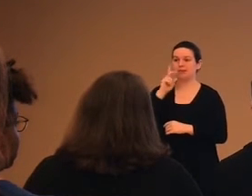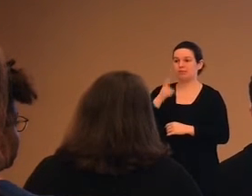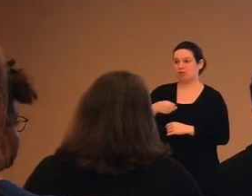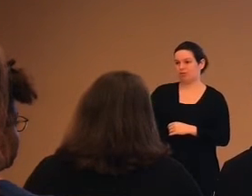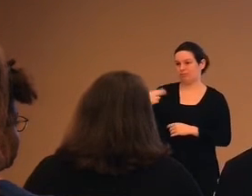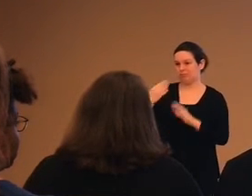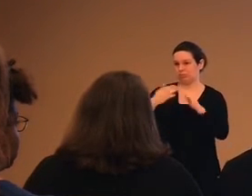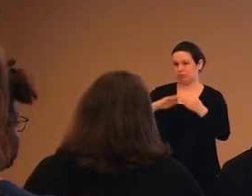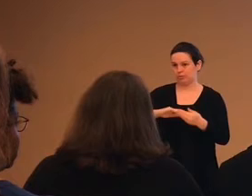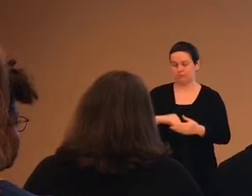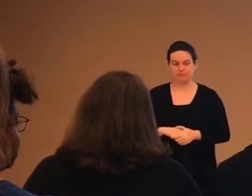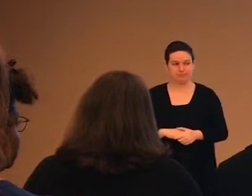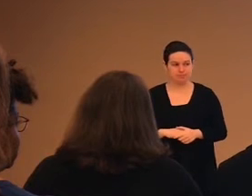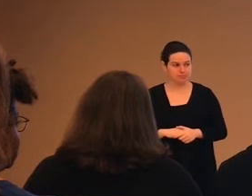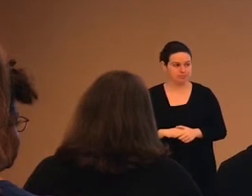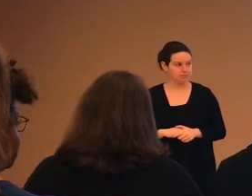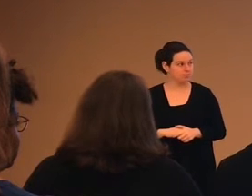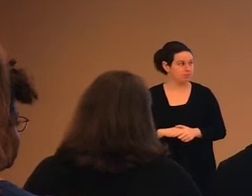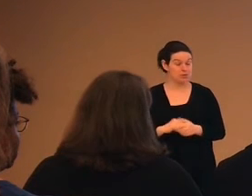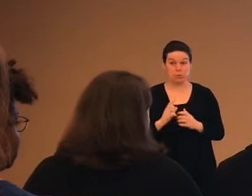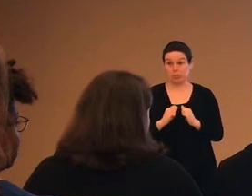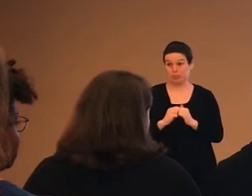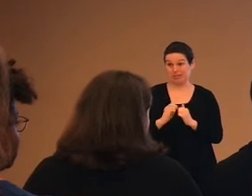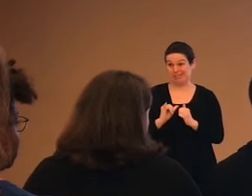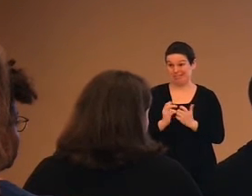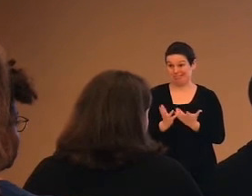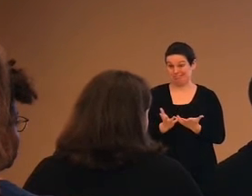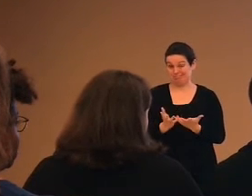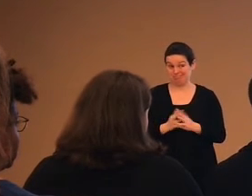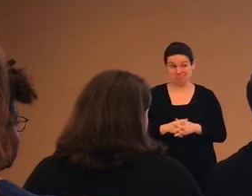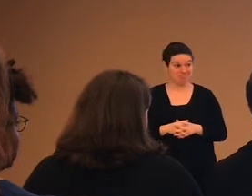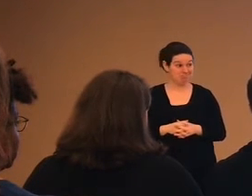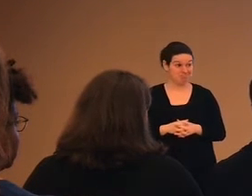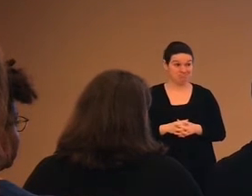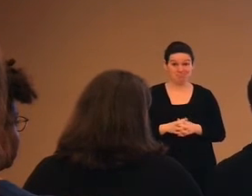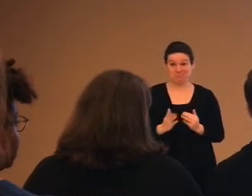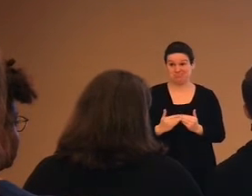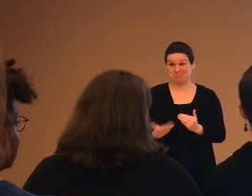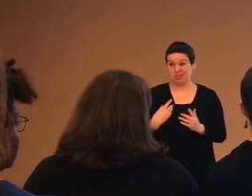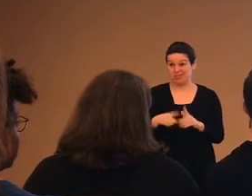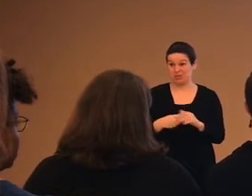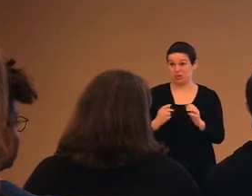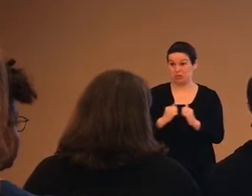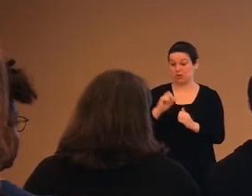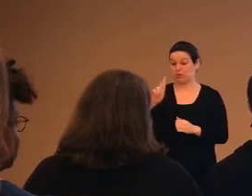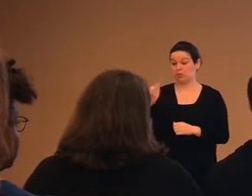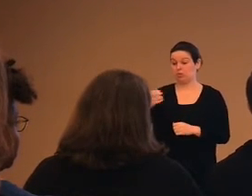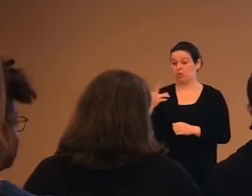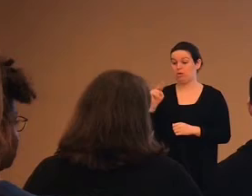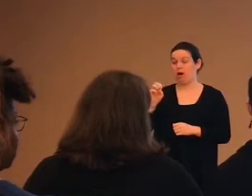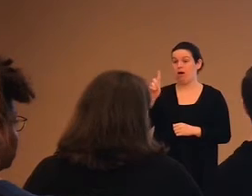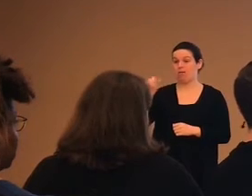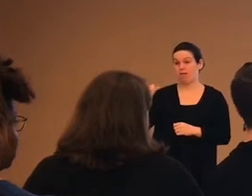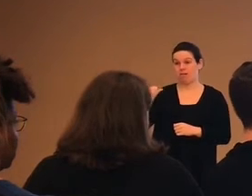community so with that We will get started with Rhonda, and it's all yours, Rhonda. Good morning